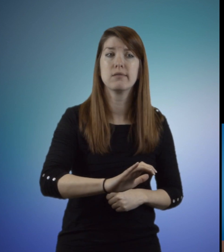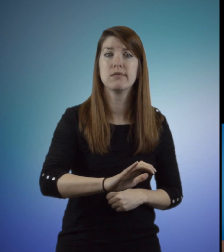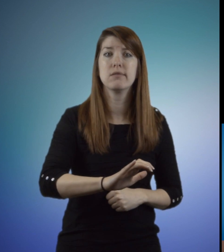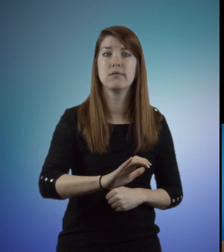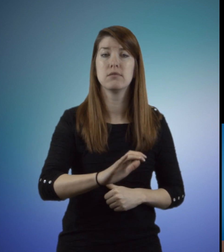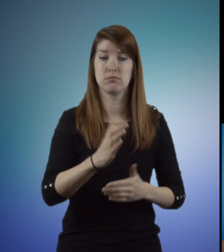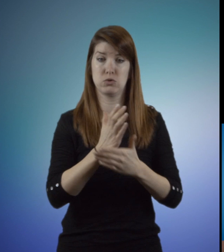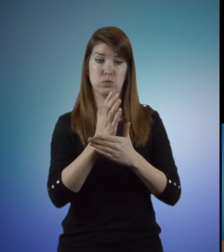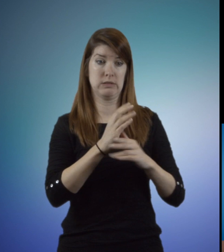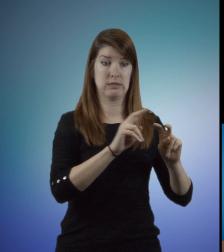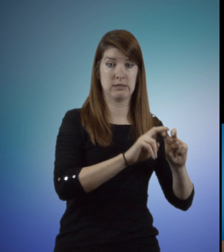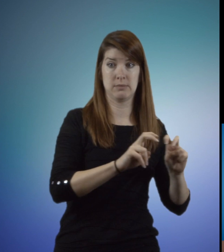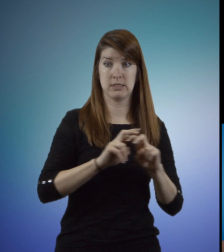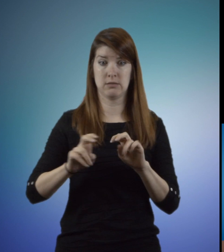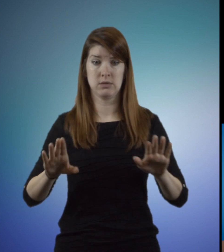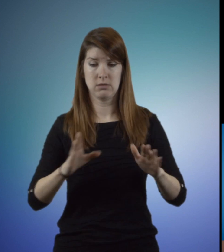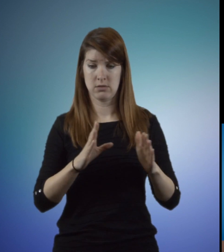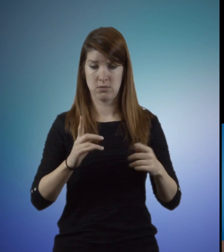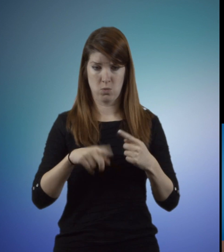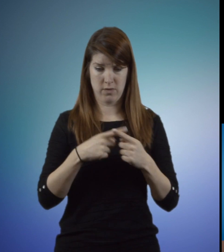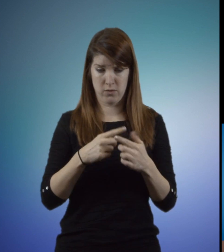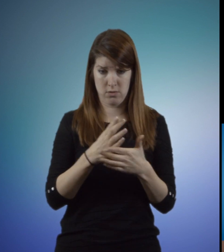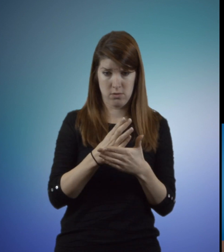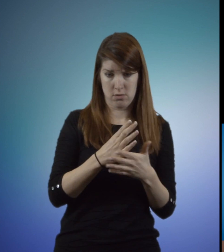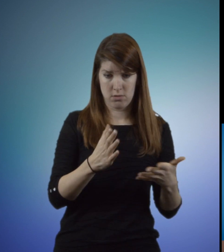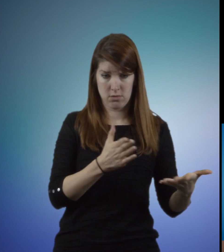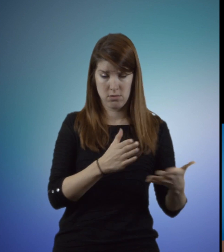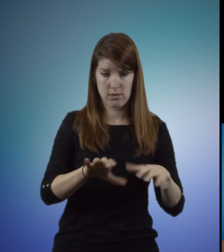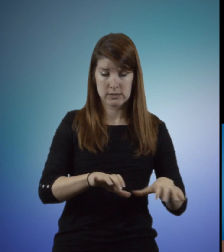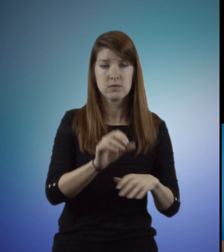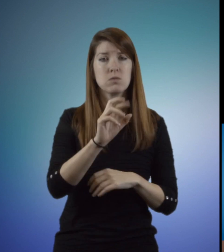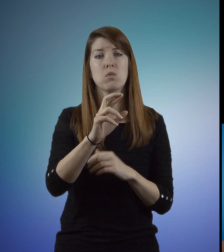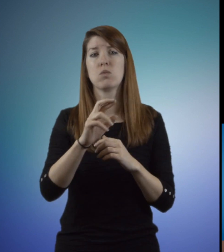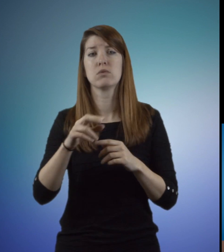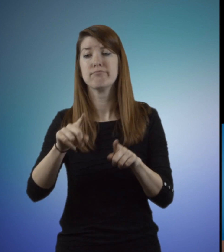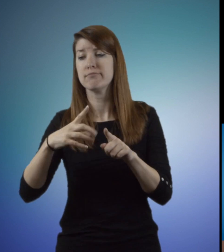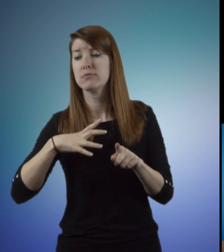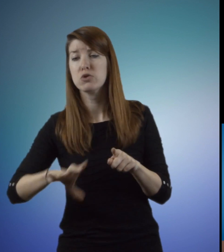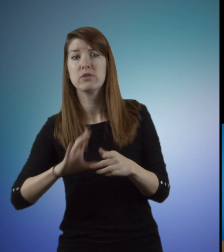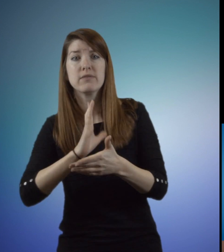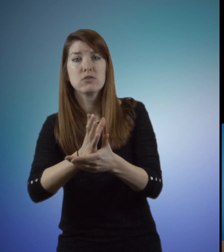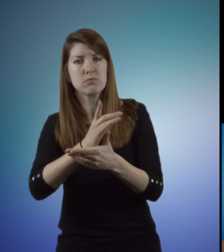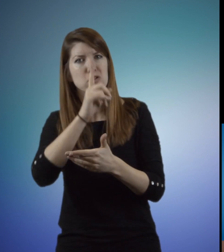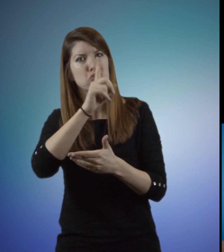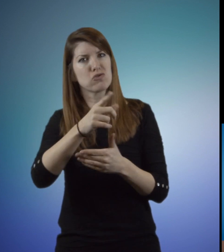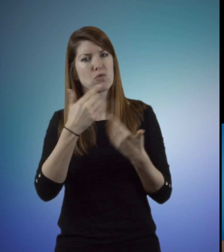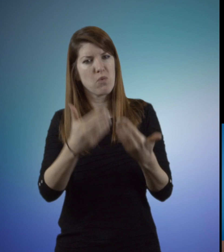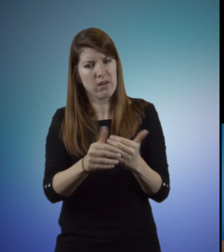between assessments or between when that early intervention provider is with you, we need to make sure we're following through.